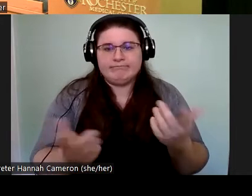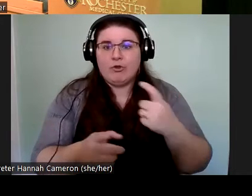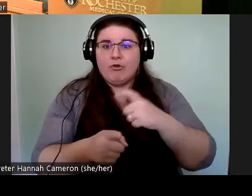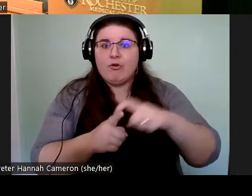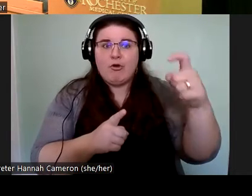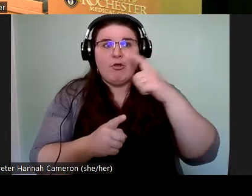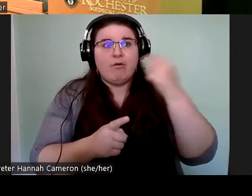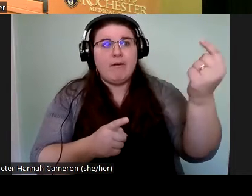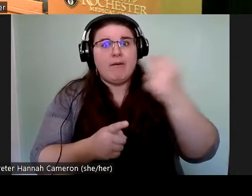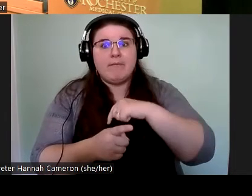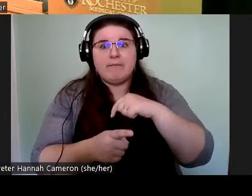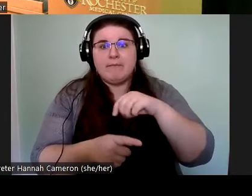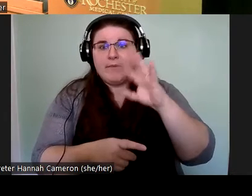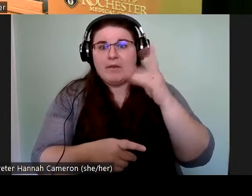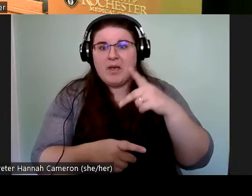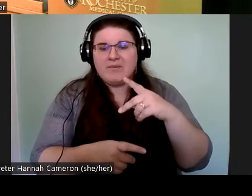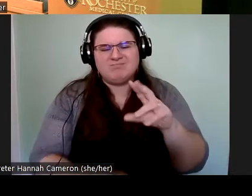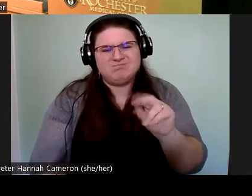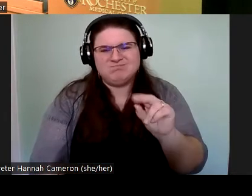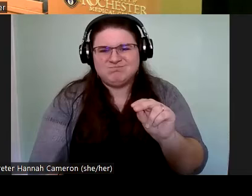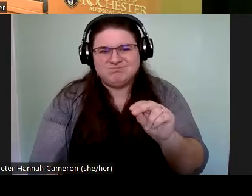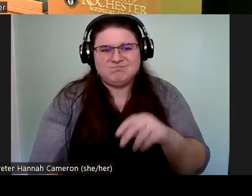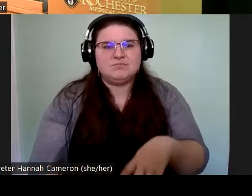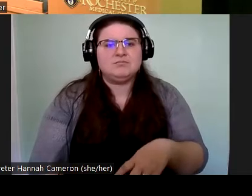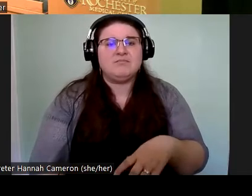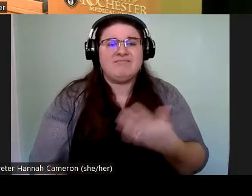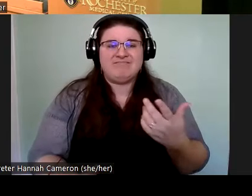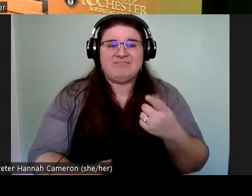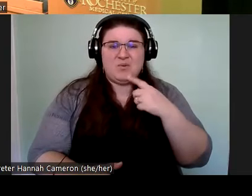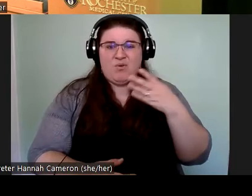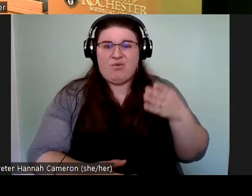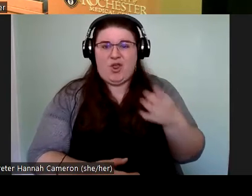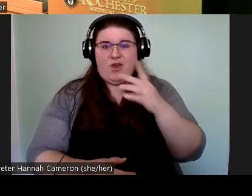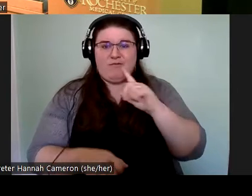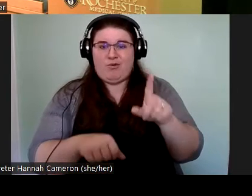and then we really are there for the Long Haul um even if the person refuses to sign uh a release